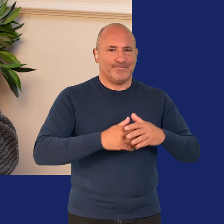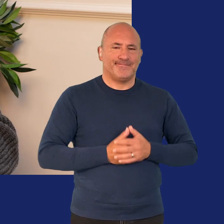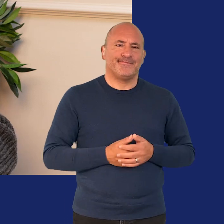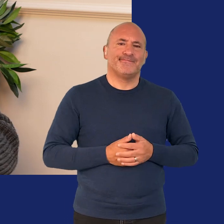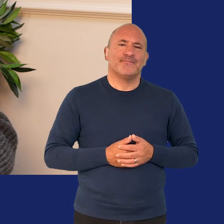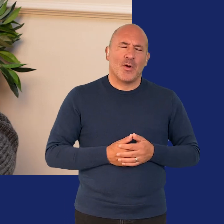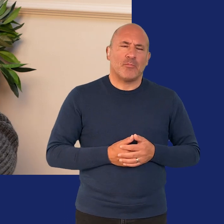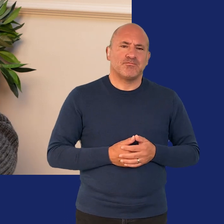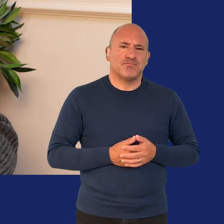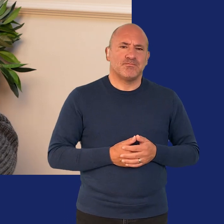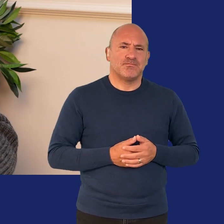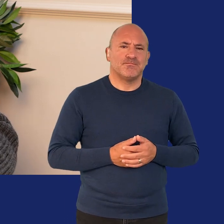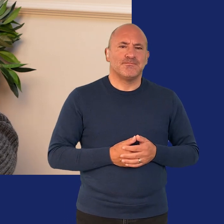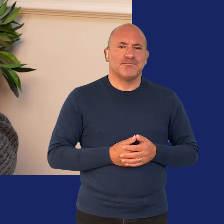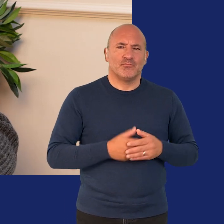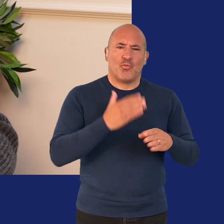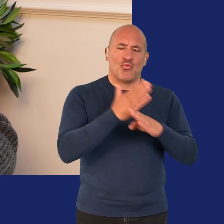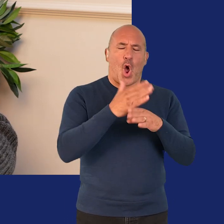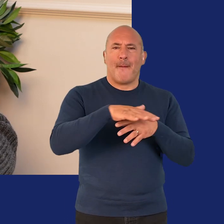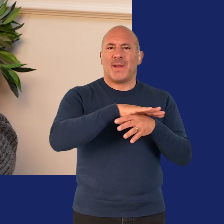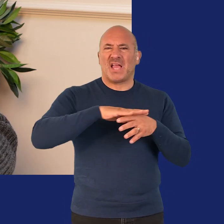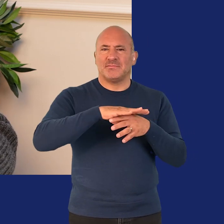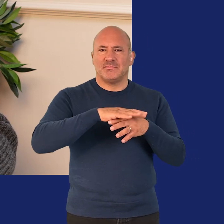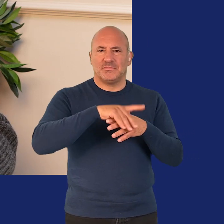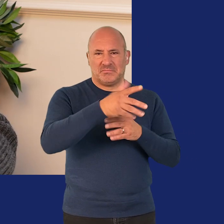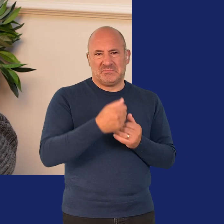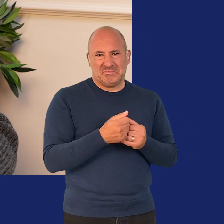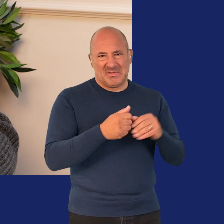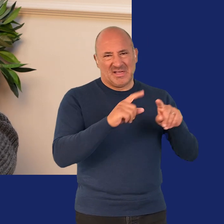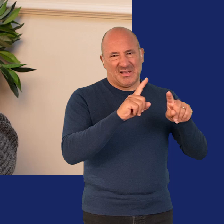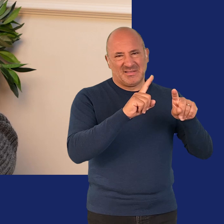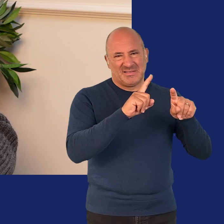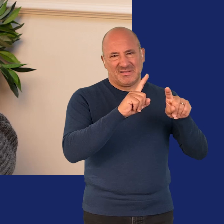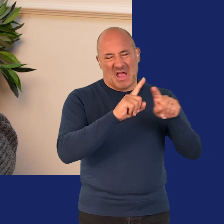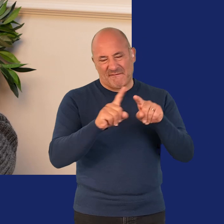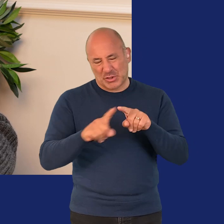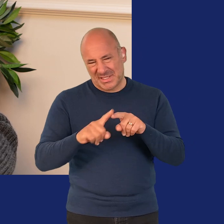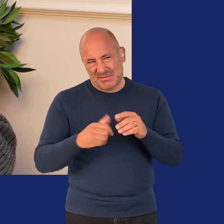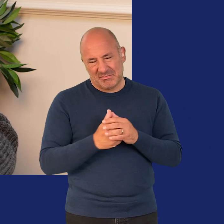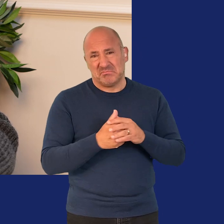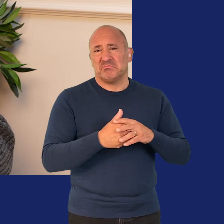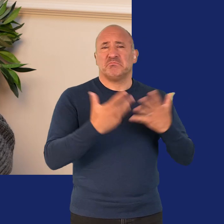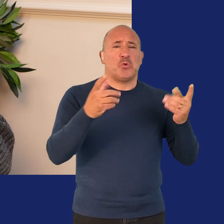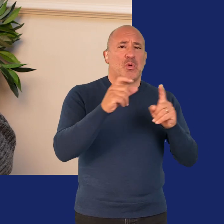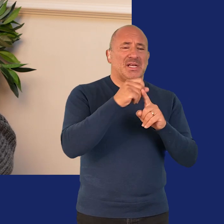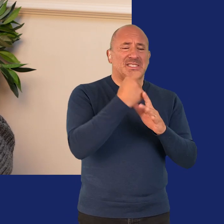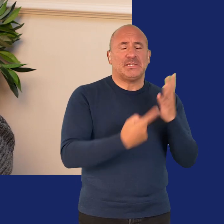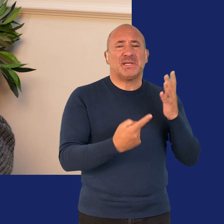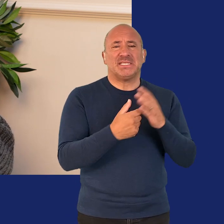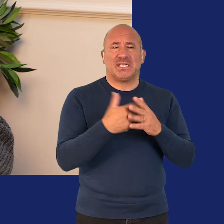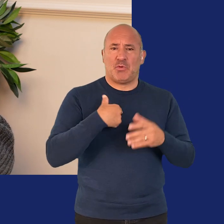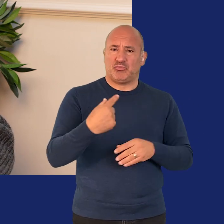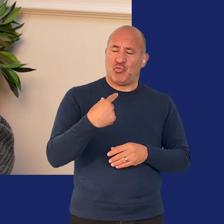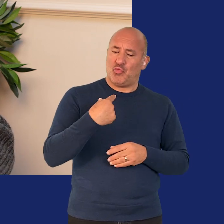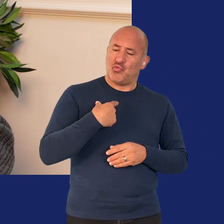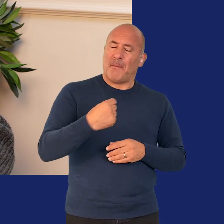Um, what is the best way to improve diversity or di- disability